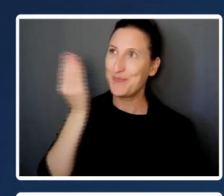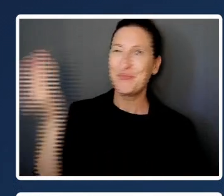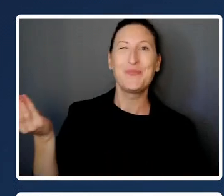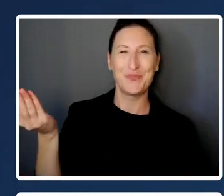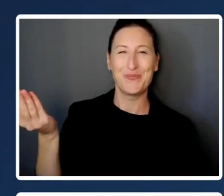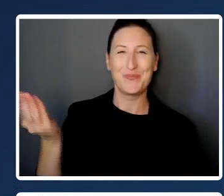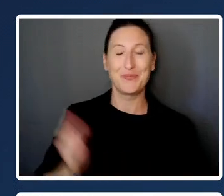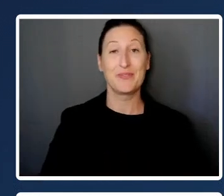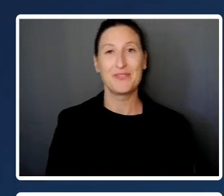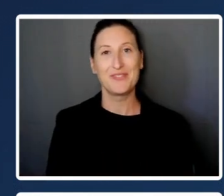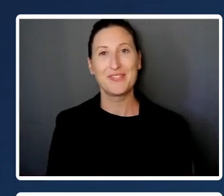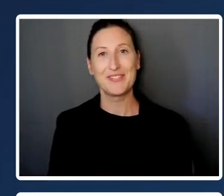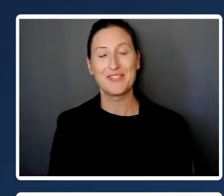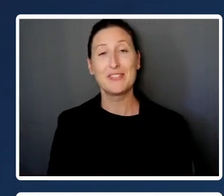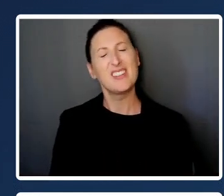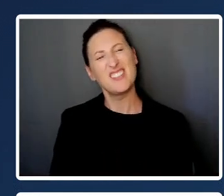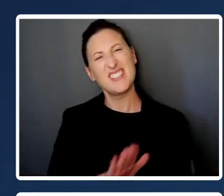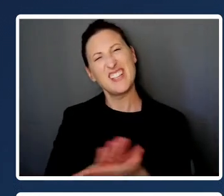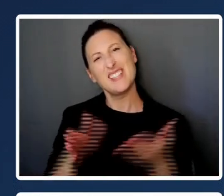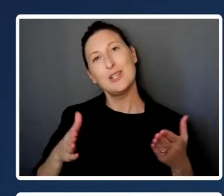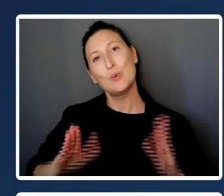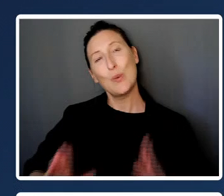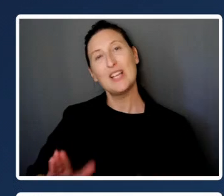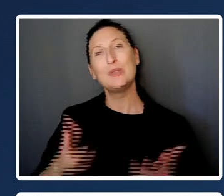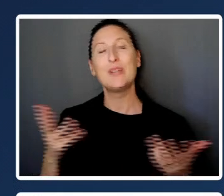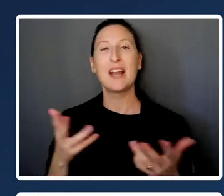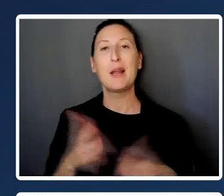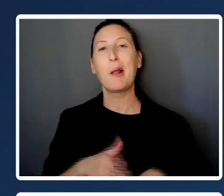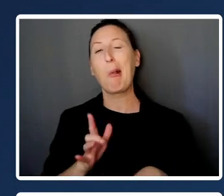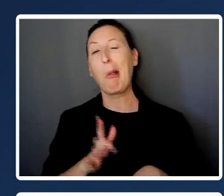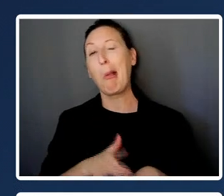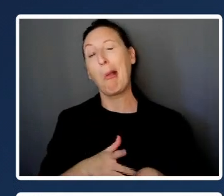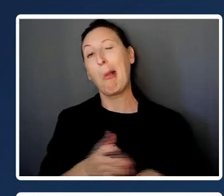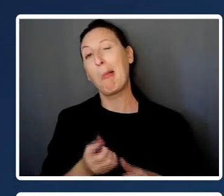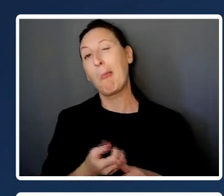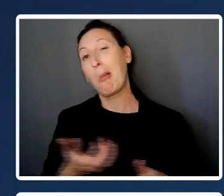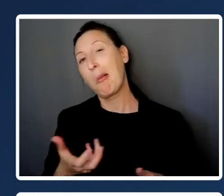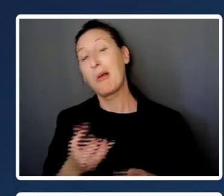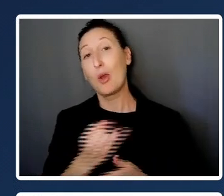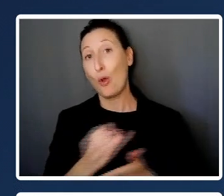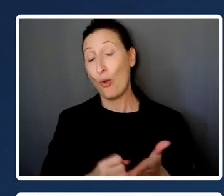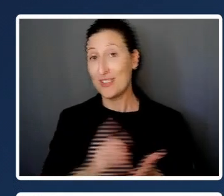way to tap into the art and design skills that maybe some students maybe either wanted to work